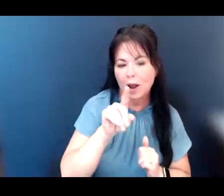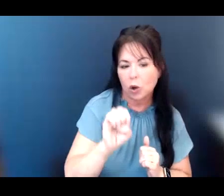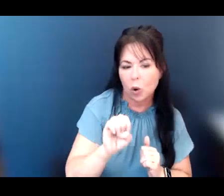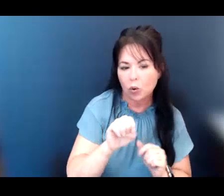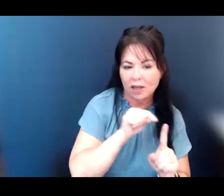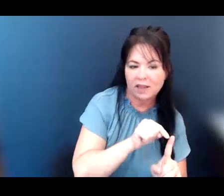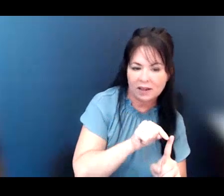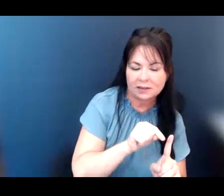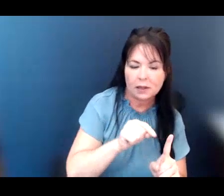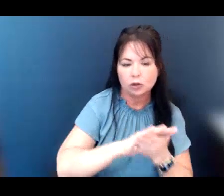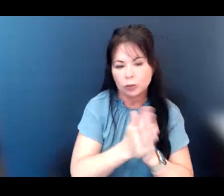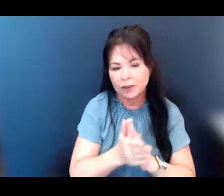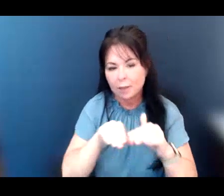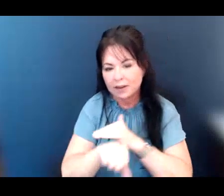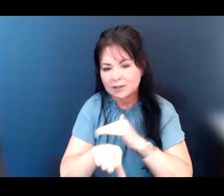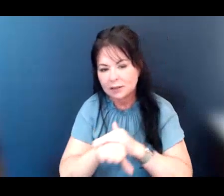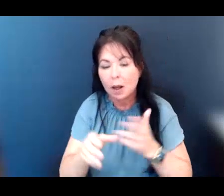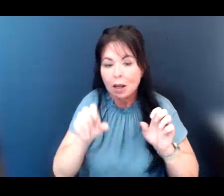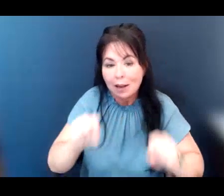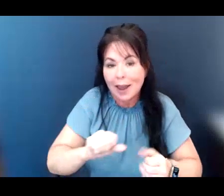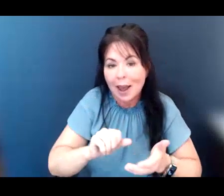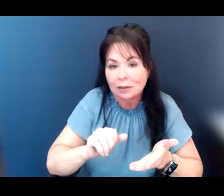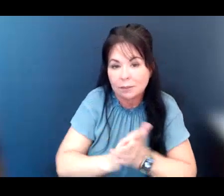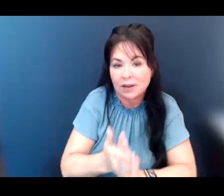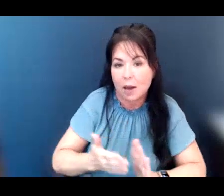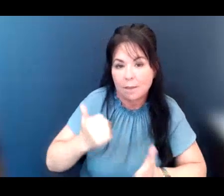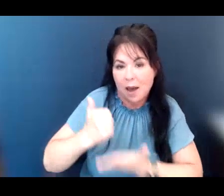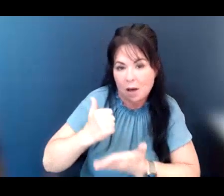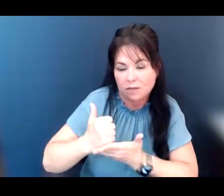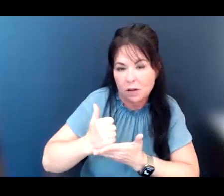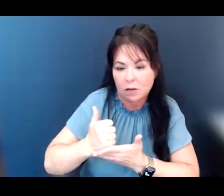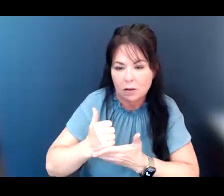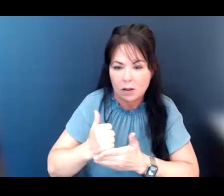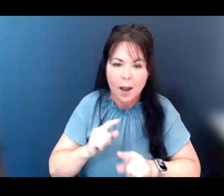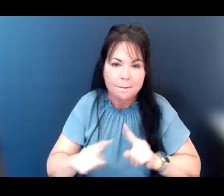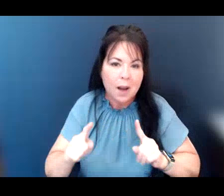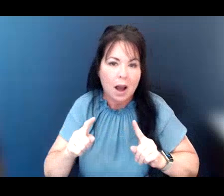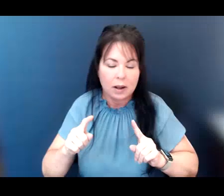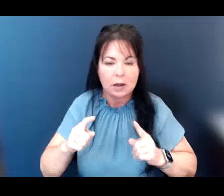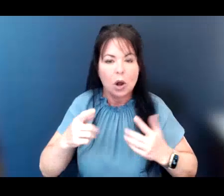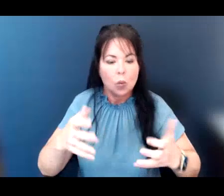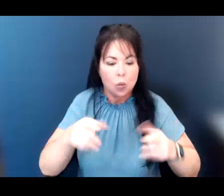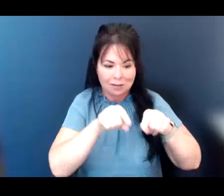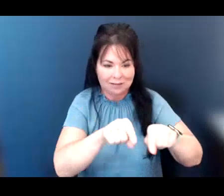It could be helpful. But if you plan on using AI to prewrite accessible code for you or to test existing code,